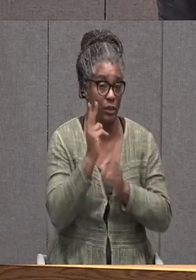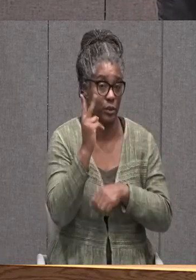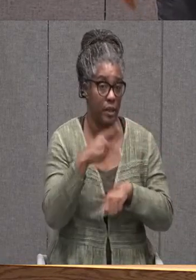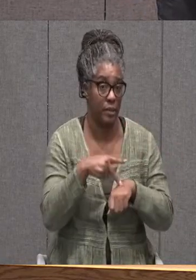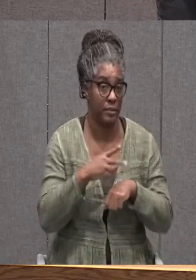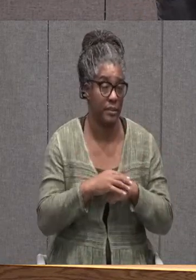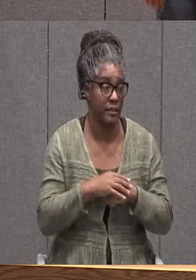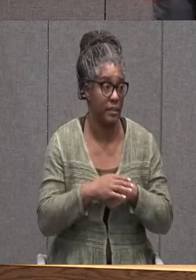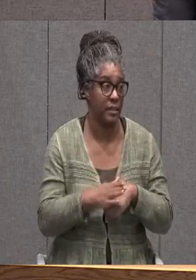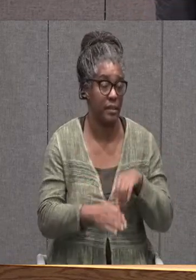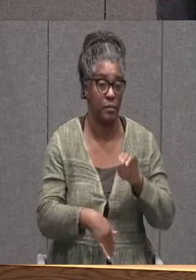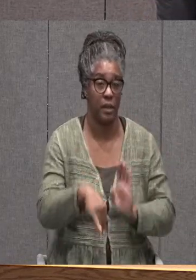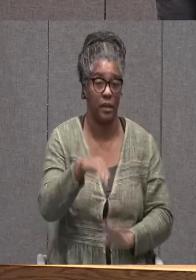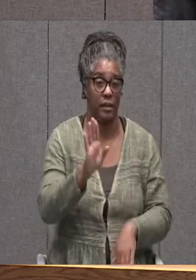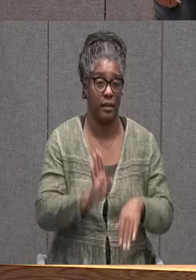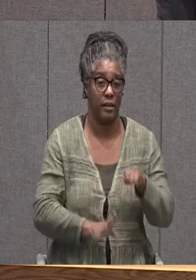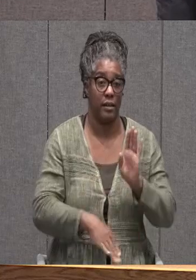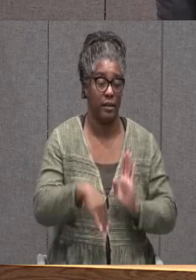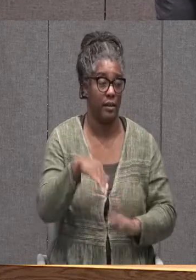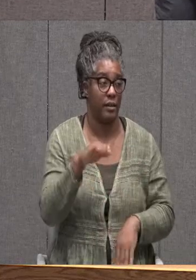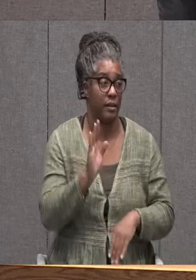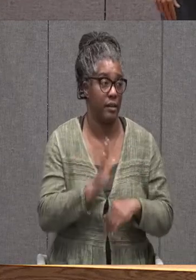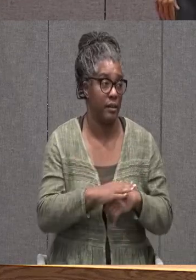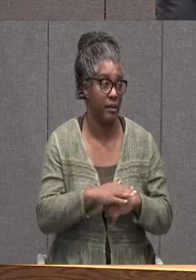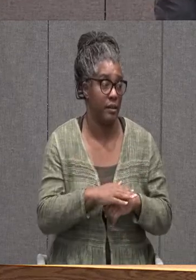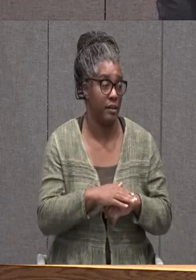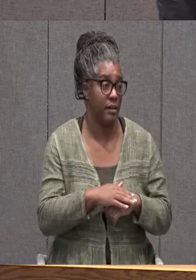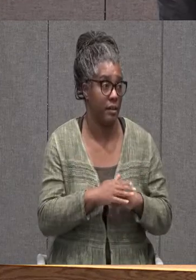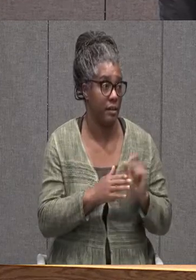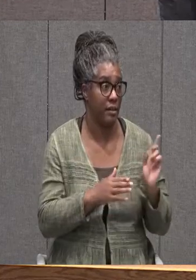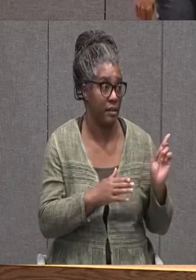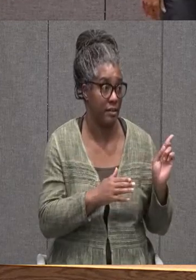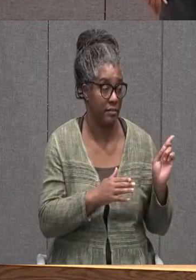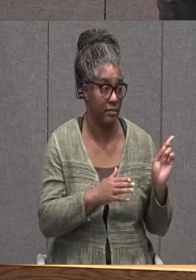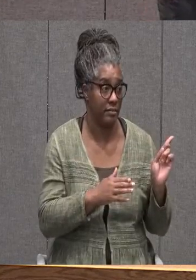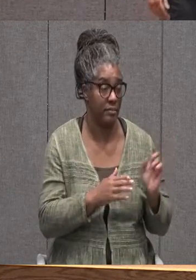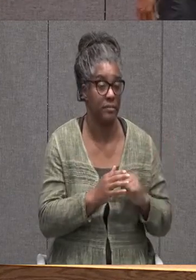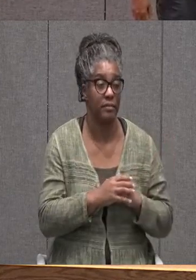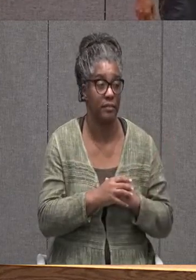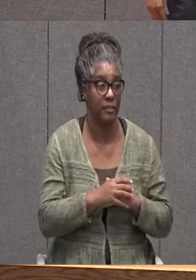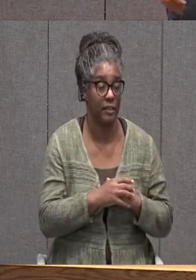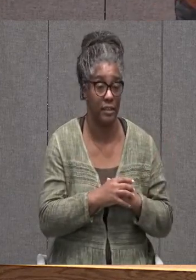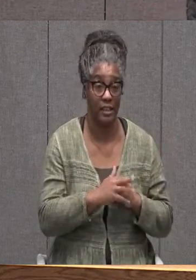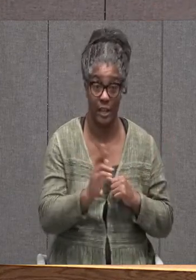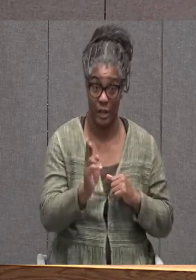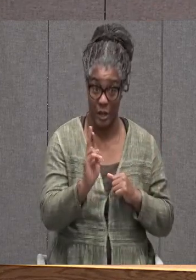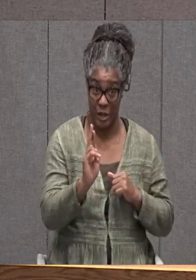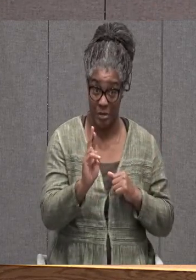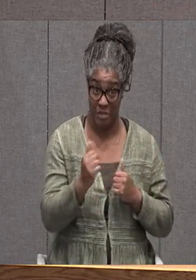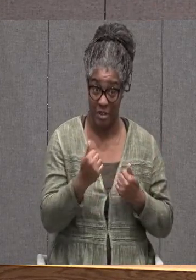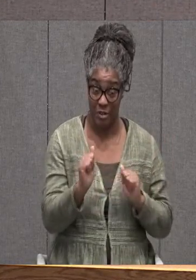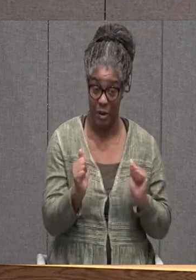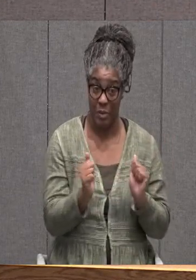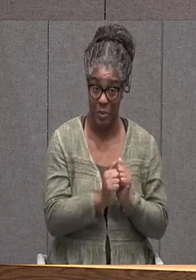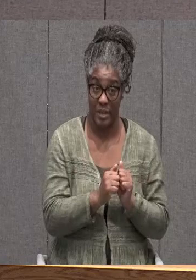monkey arms, if it looks like this, then you're doing all right. (claps) Are you all ready to try it to the music? (clapping) - Yes.